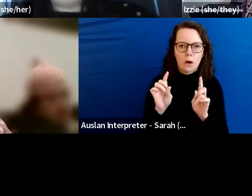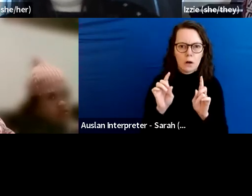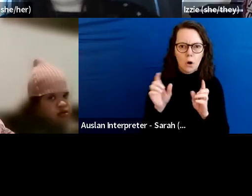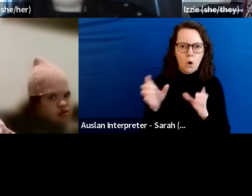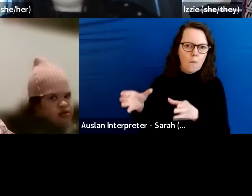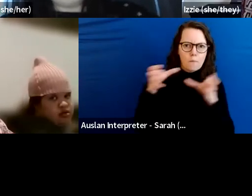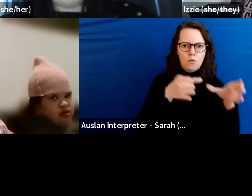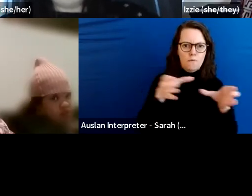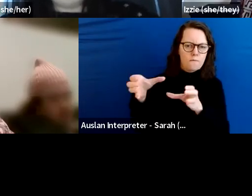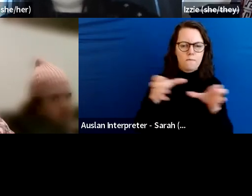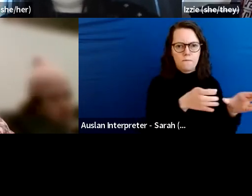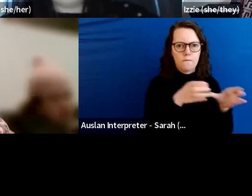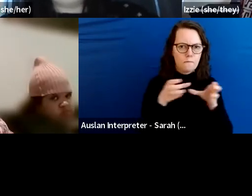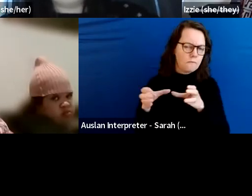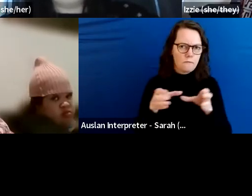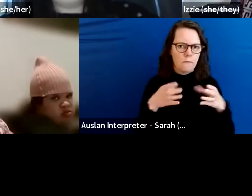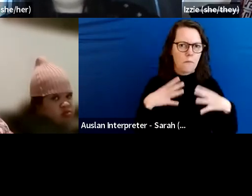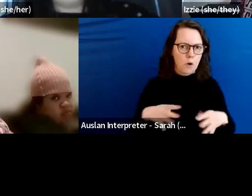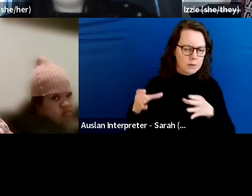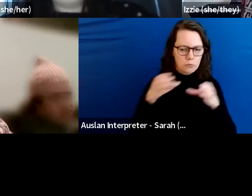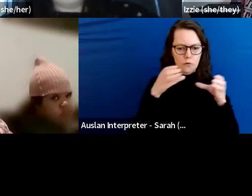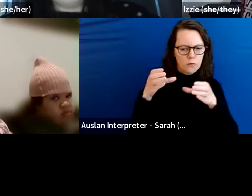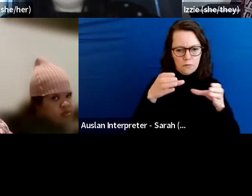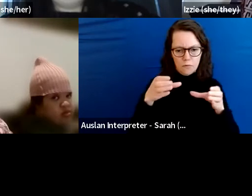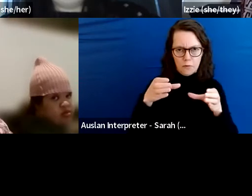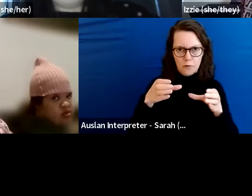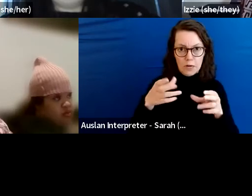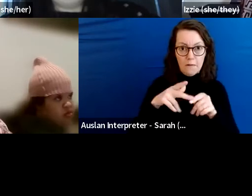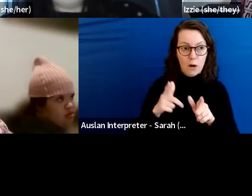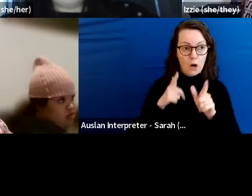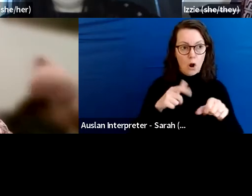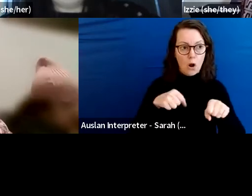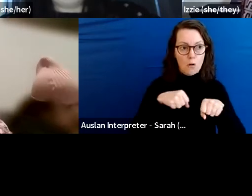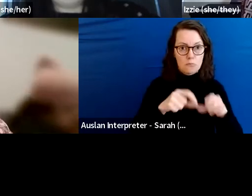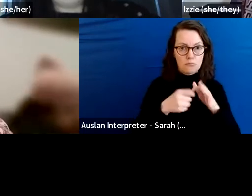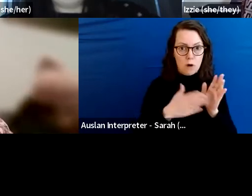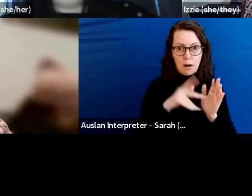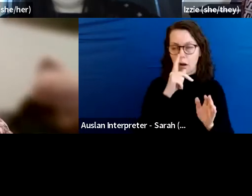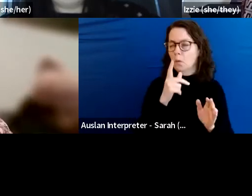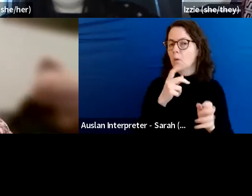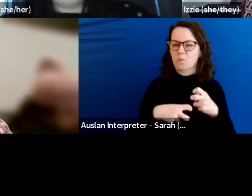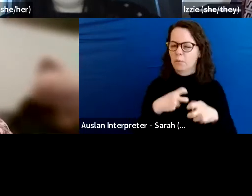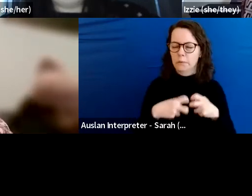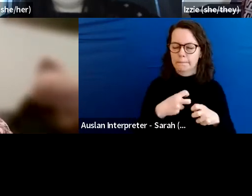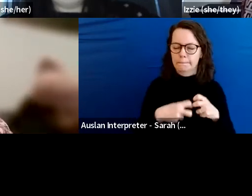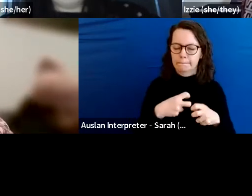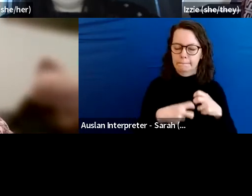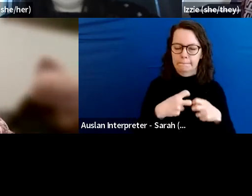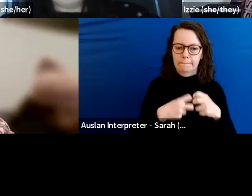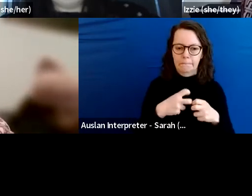We'll be able to physically move her to places so if we were going somewhere and we couldn't take a frame, then that would be an issue.